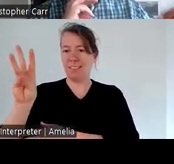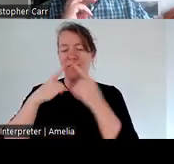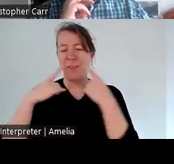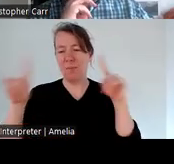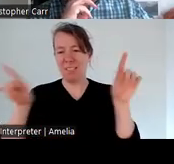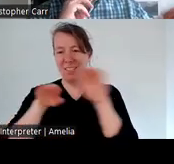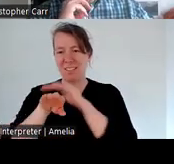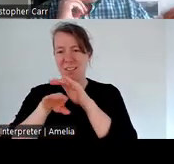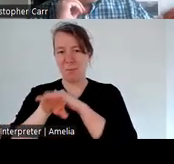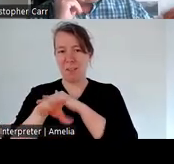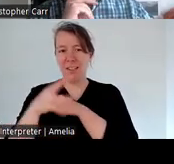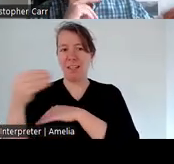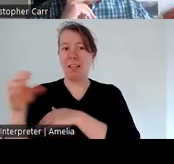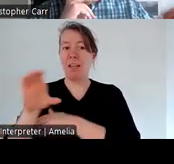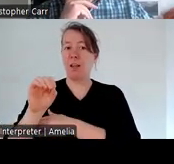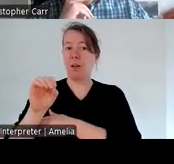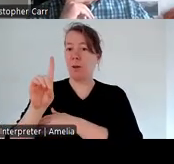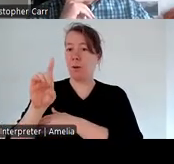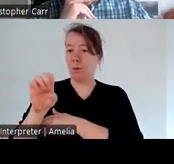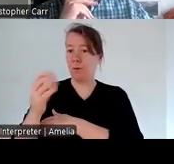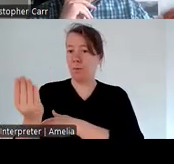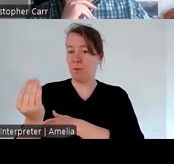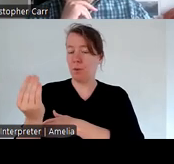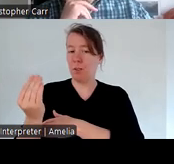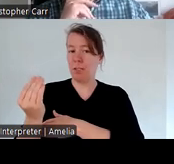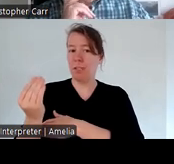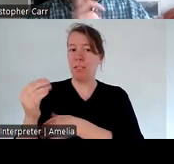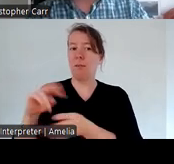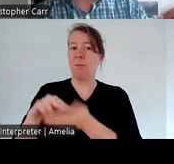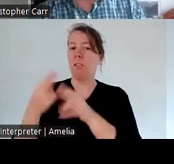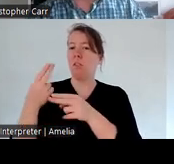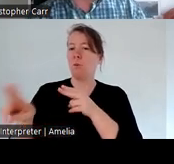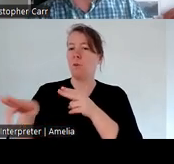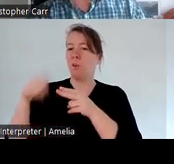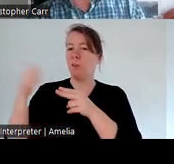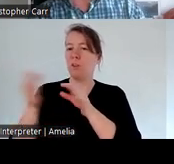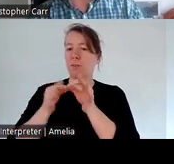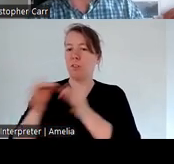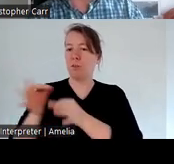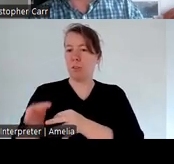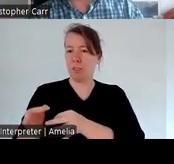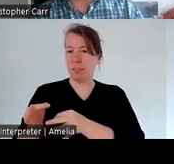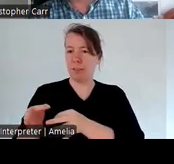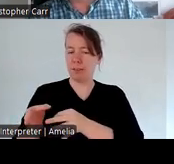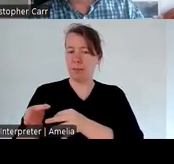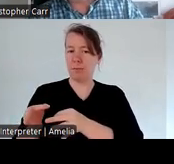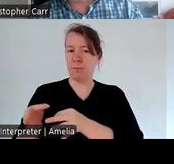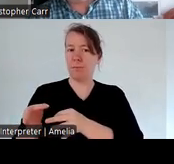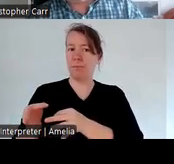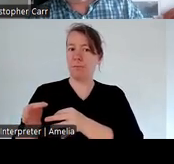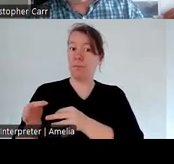is specific for short alternative descriptions, and so in an ONIX feed, if you see that